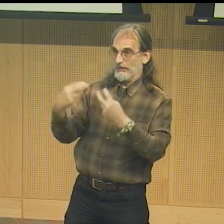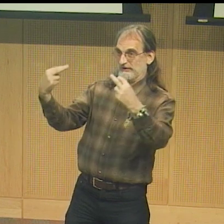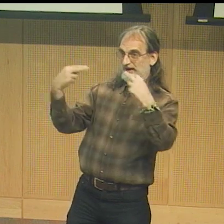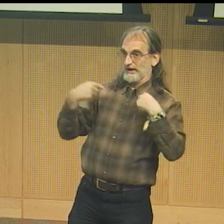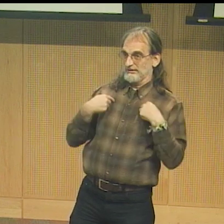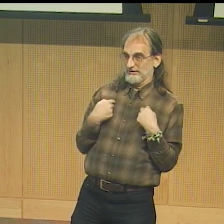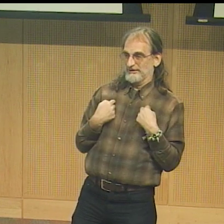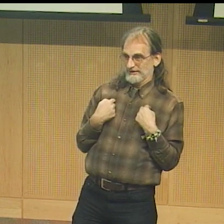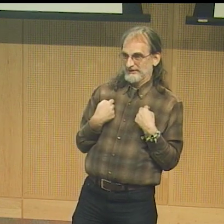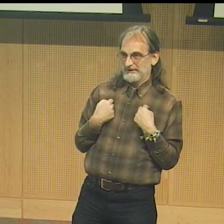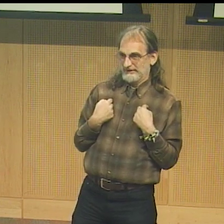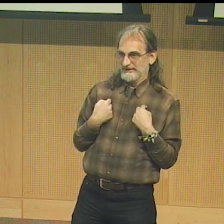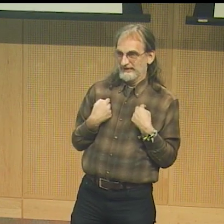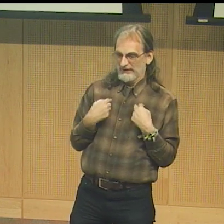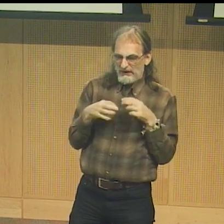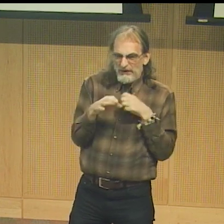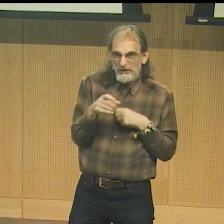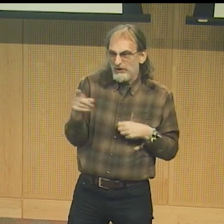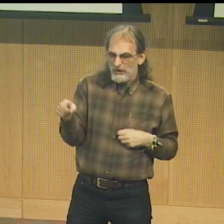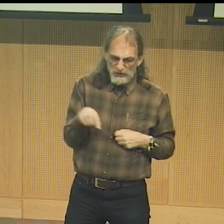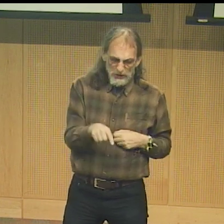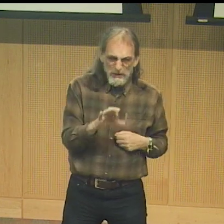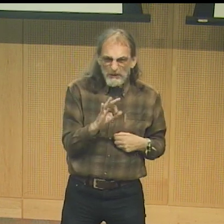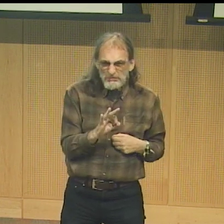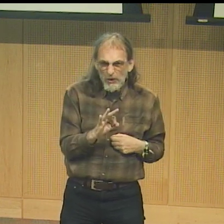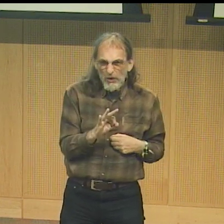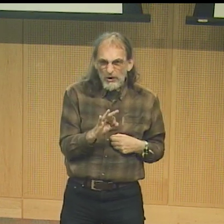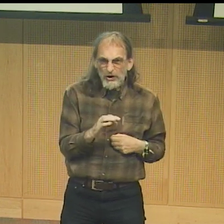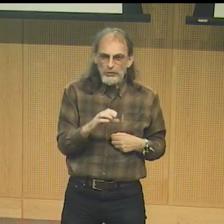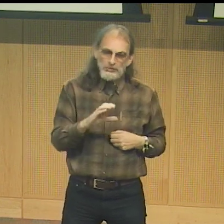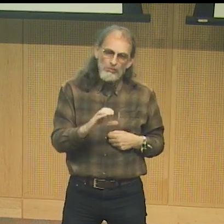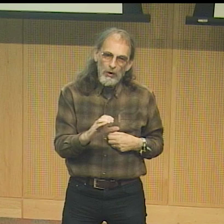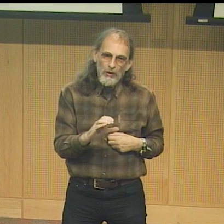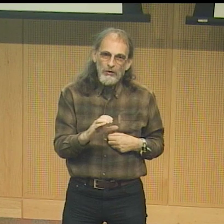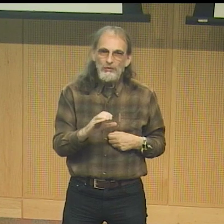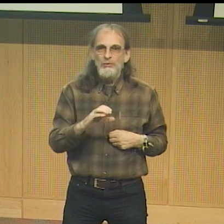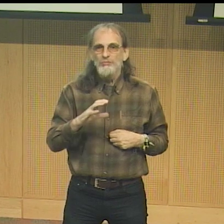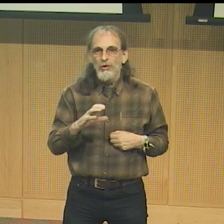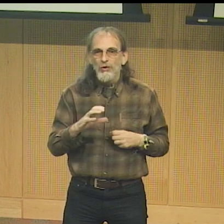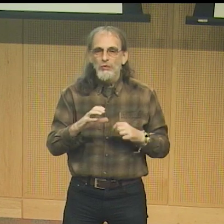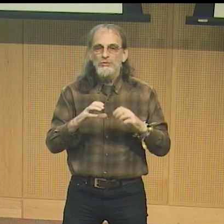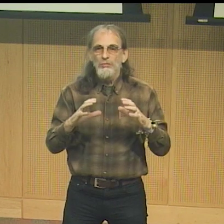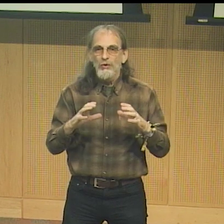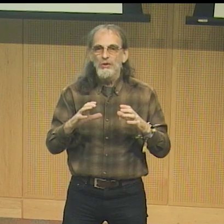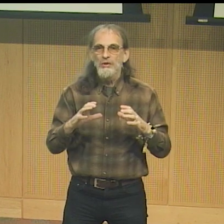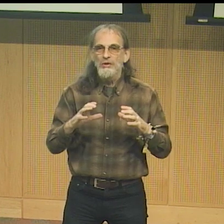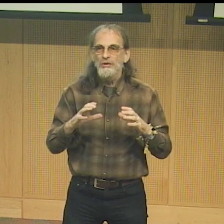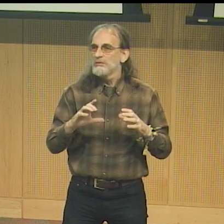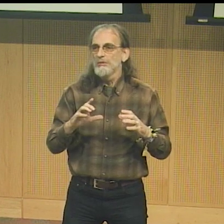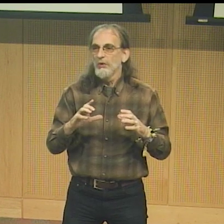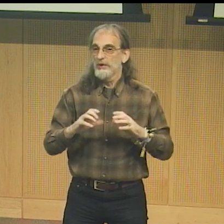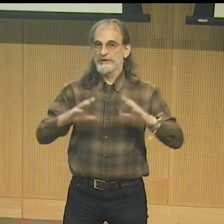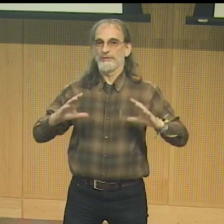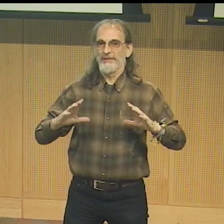not just for our deafness, not just for our need for services, but finally as culturally- whole individuals, members